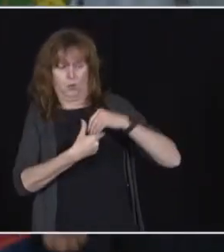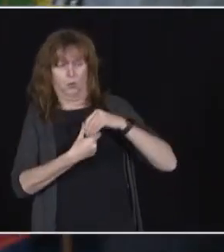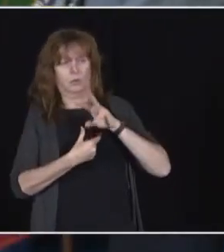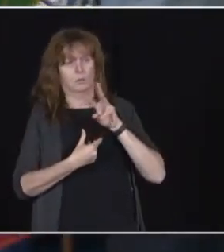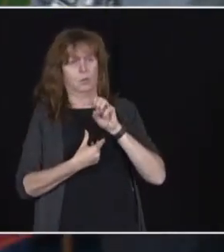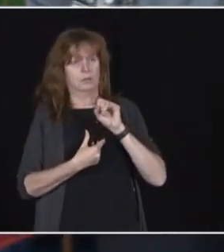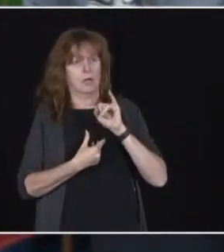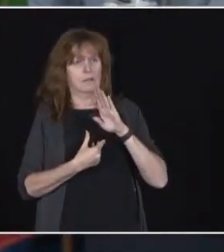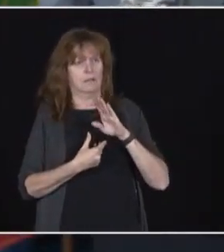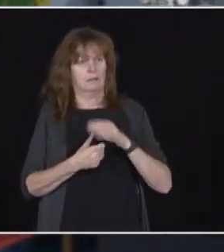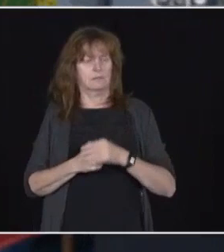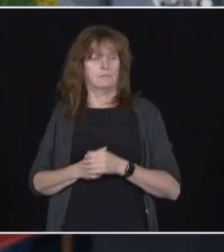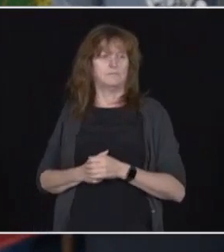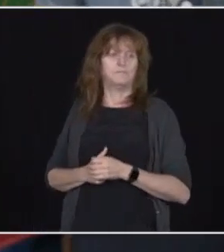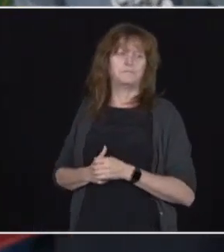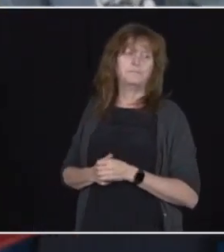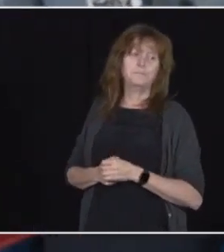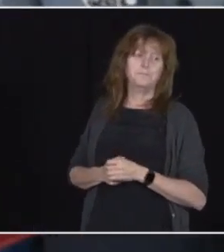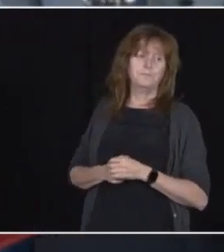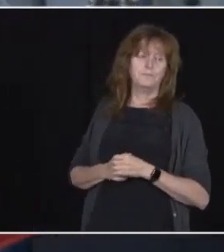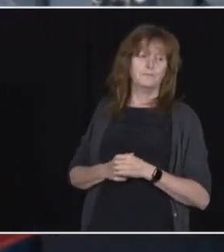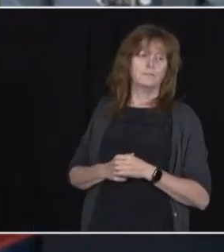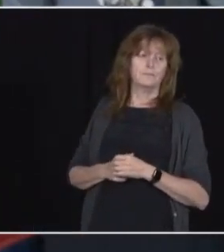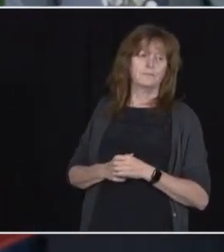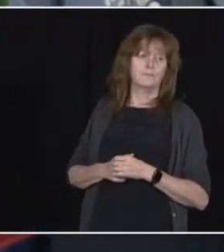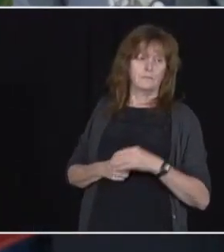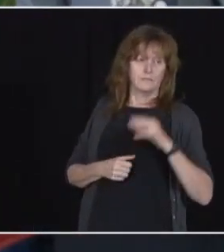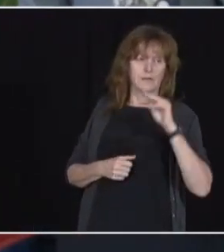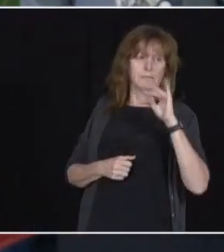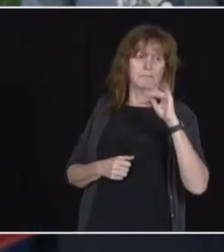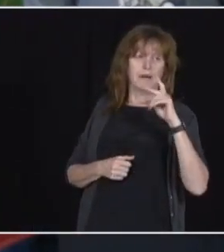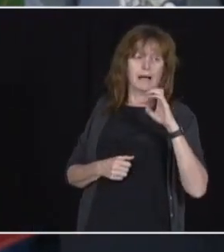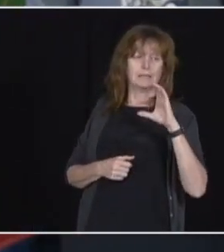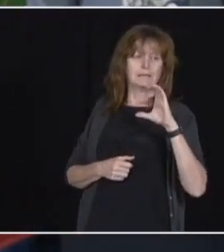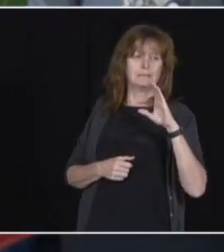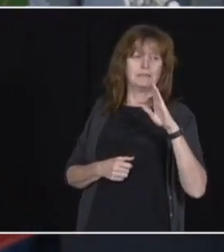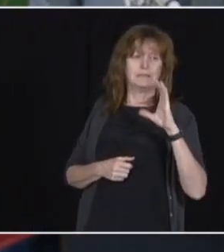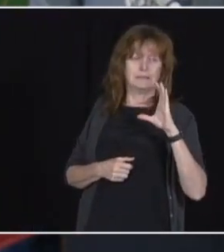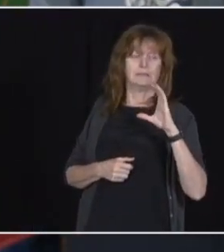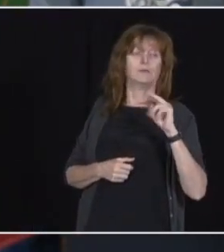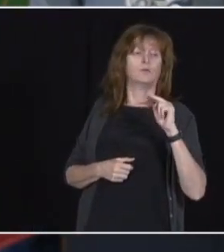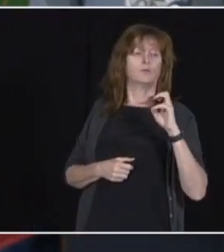respects including with respect to WSIB. Next question. Comes from Mike from CBC news. Hi.